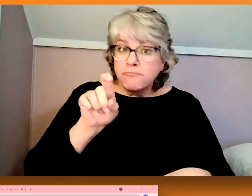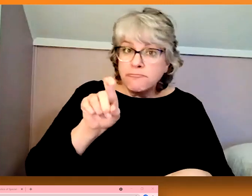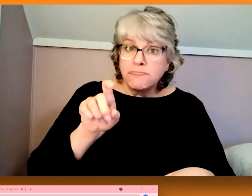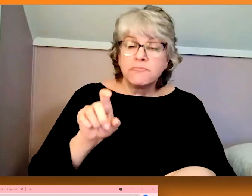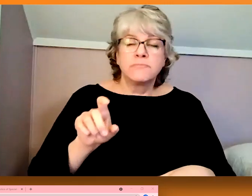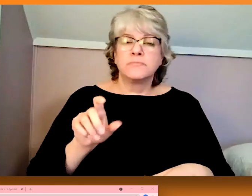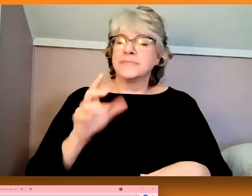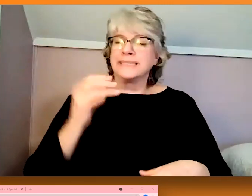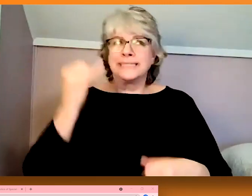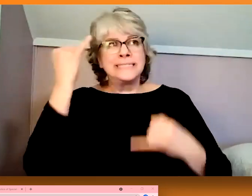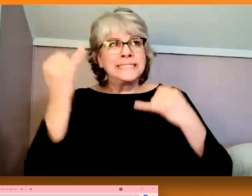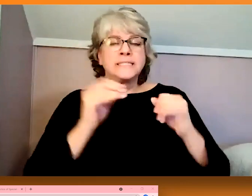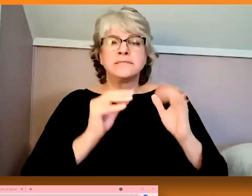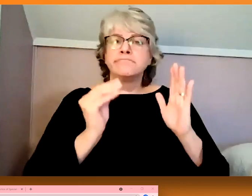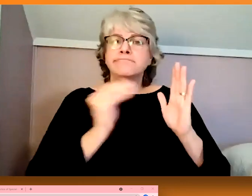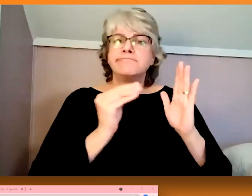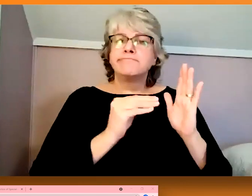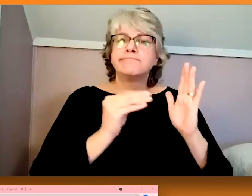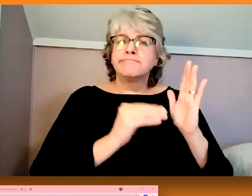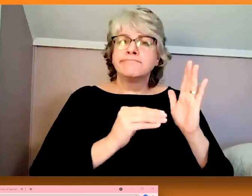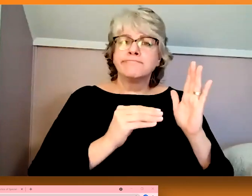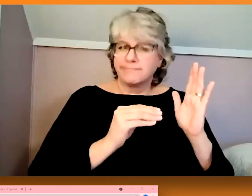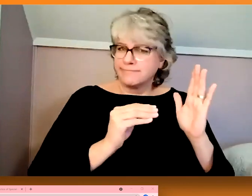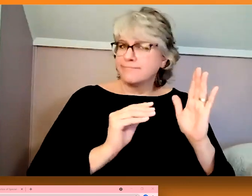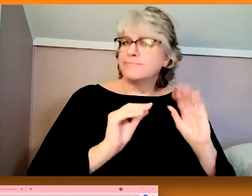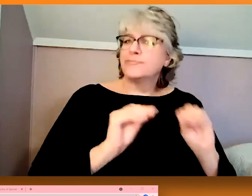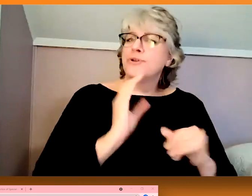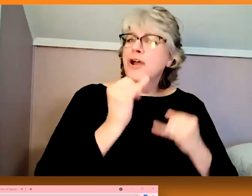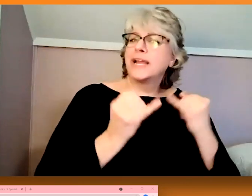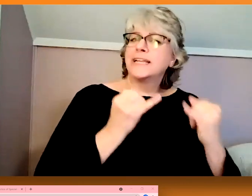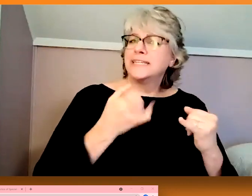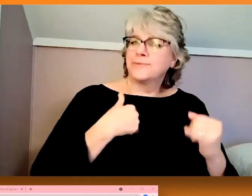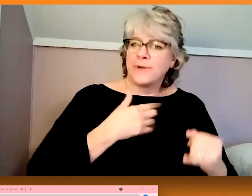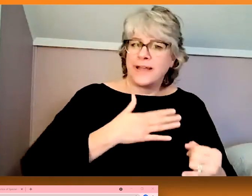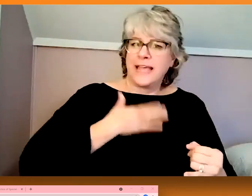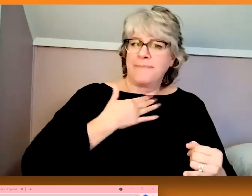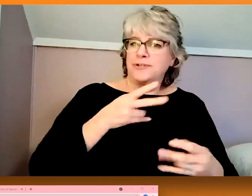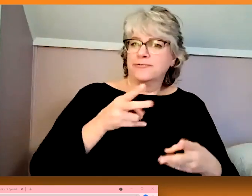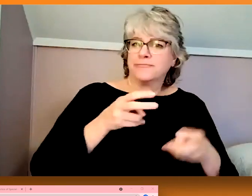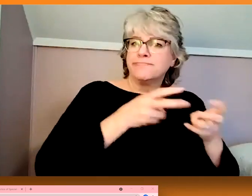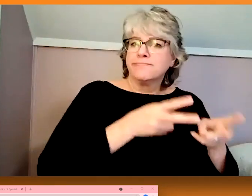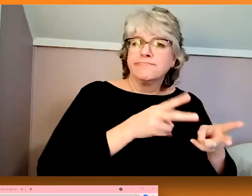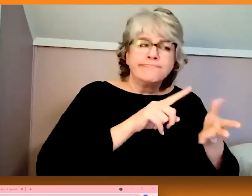You can e-mail me directly. I'm always here If you have a question about anything.